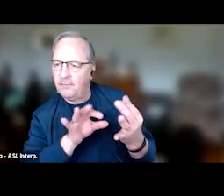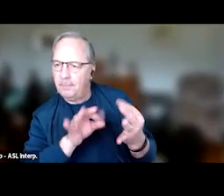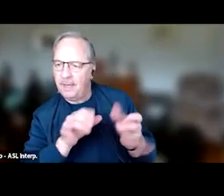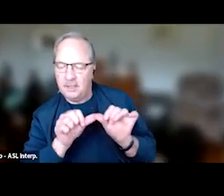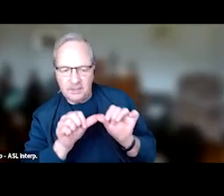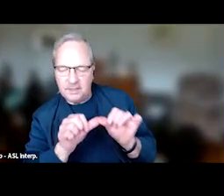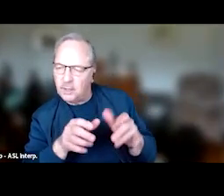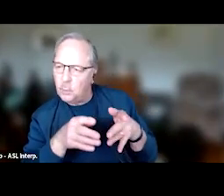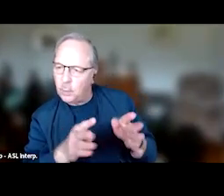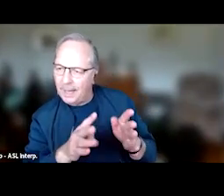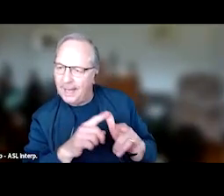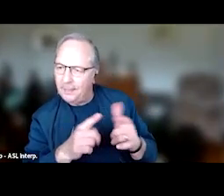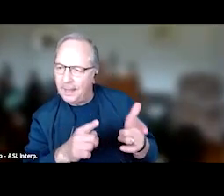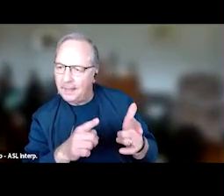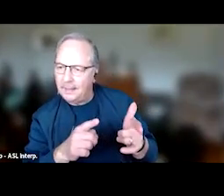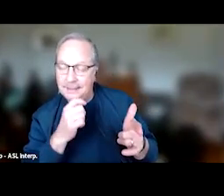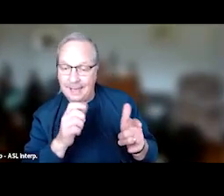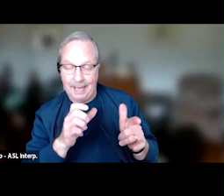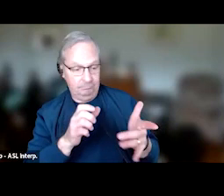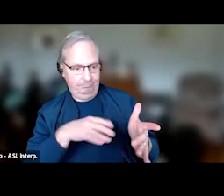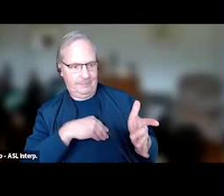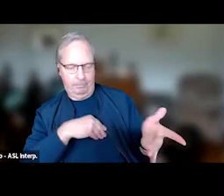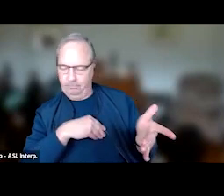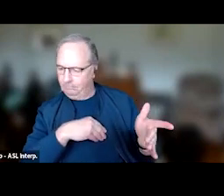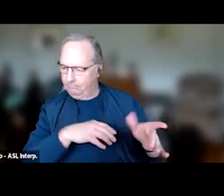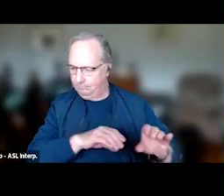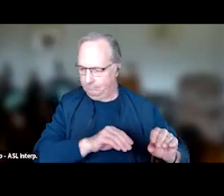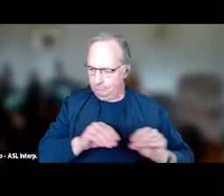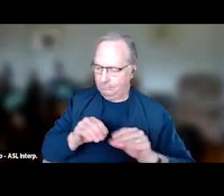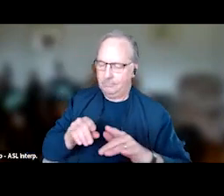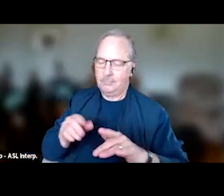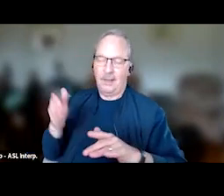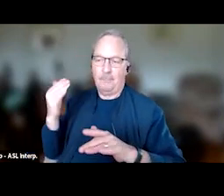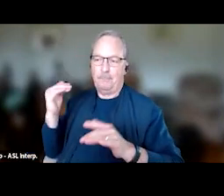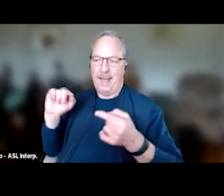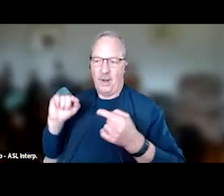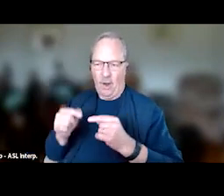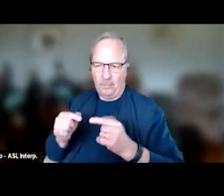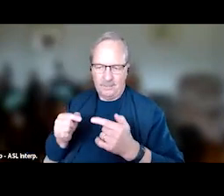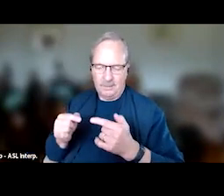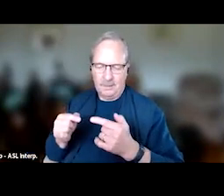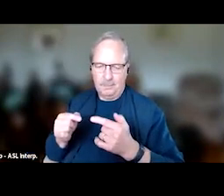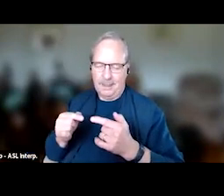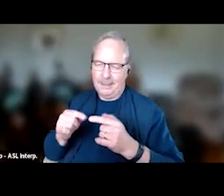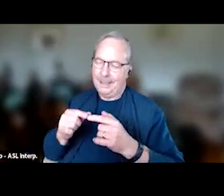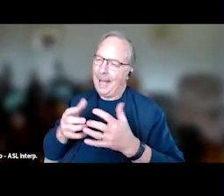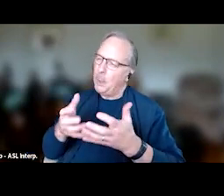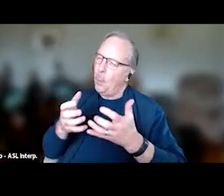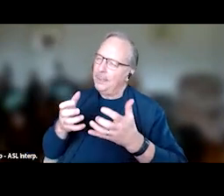and then not do something about it. That just furthers past harms. But without getting too far into it, I wanna turn it over to Ty,